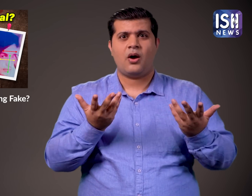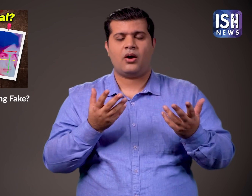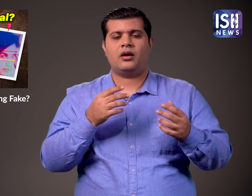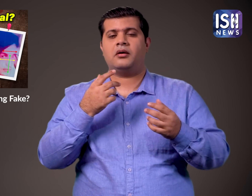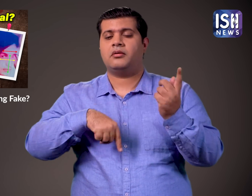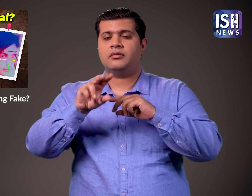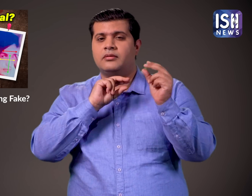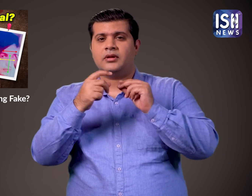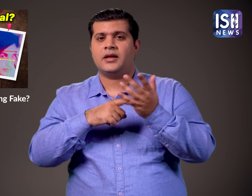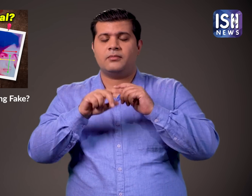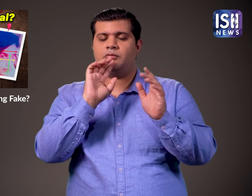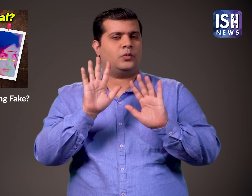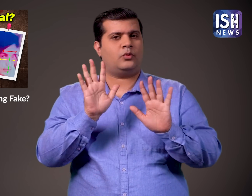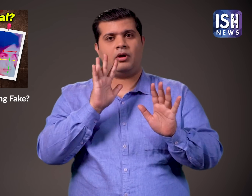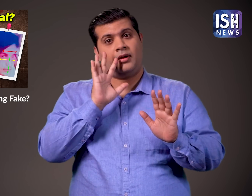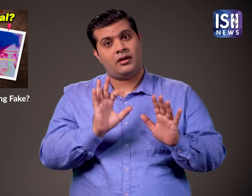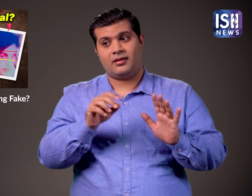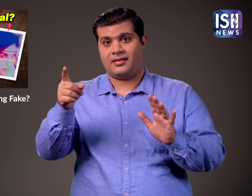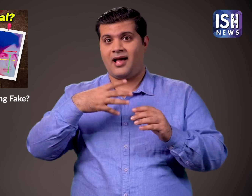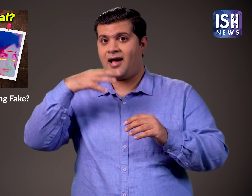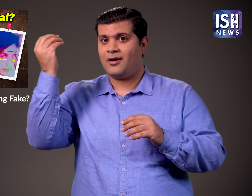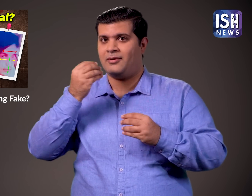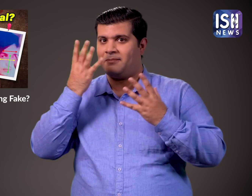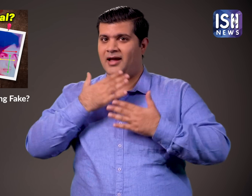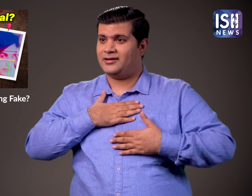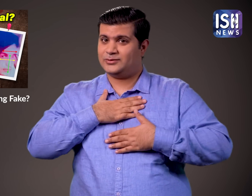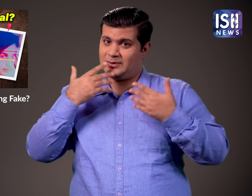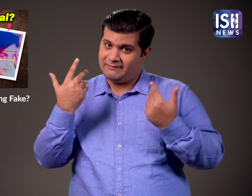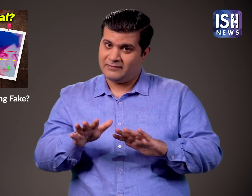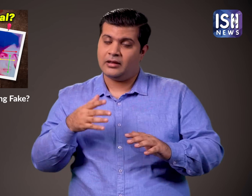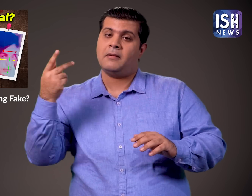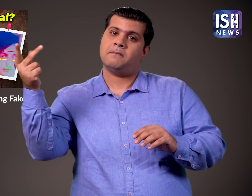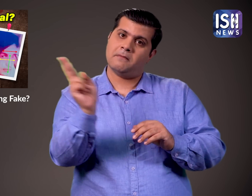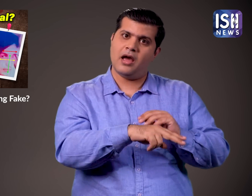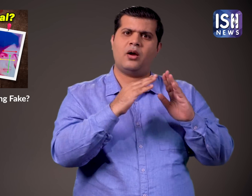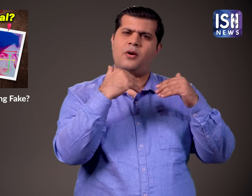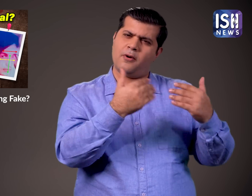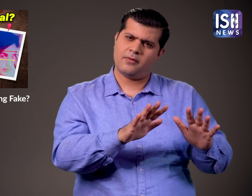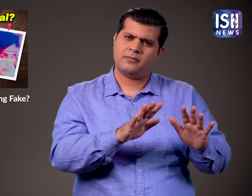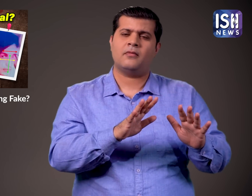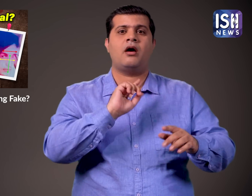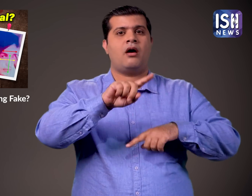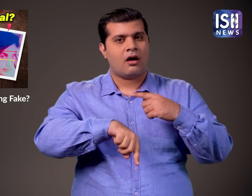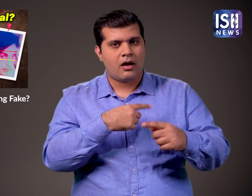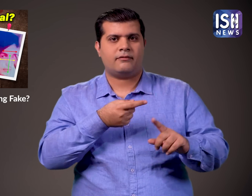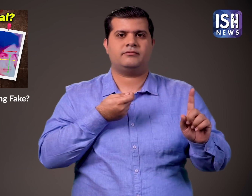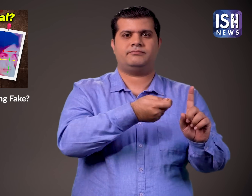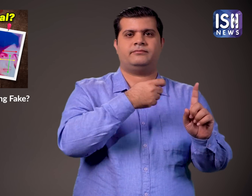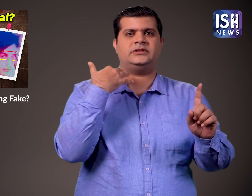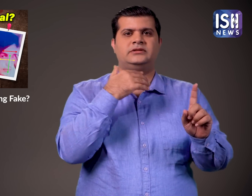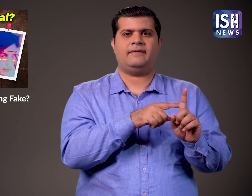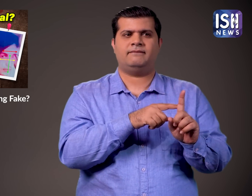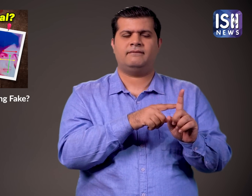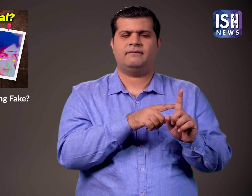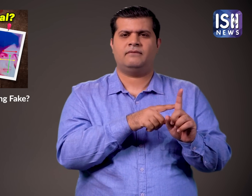Reports suggest that after the party, Kareena returned home, and the attack on Saif occurred afterward.